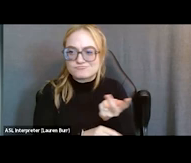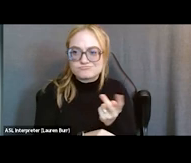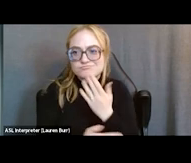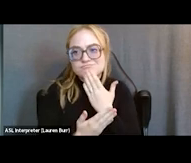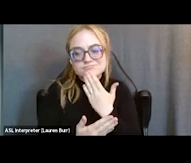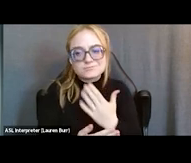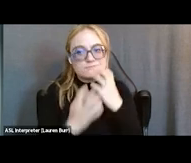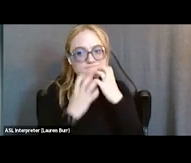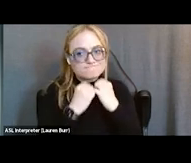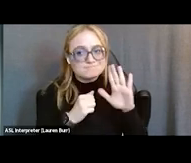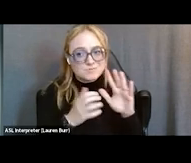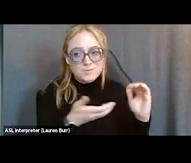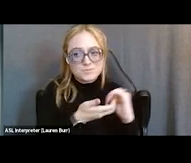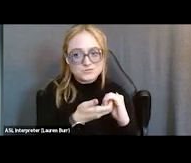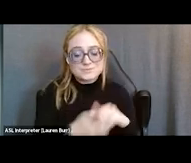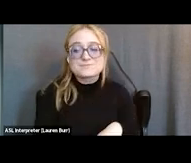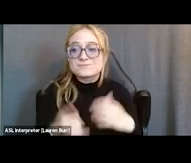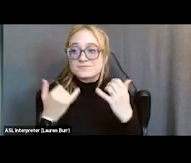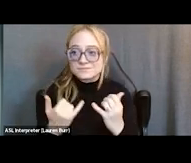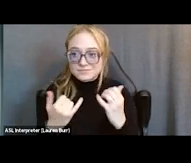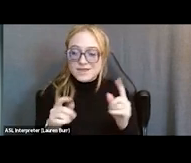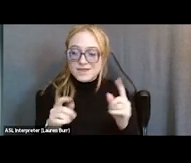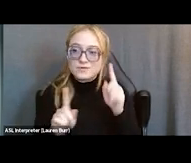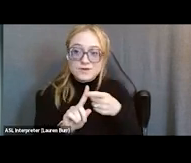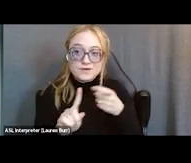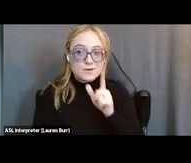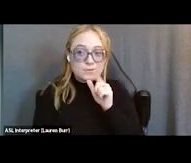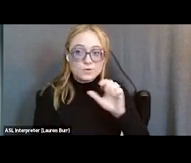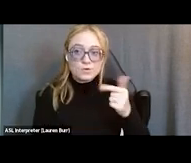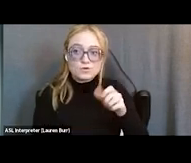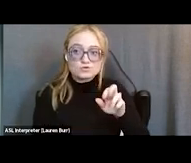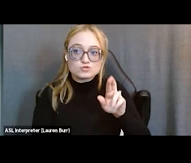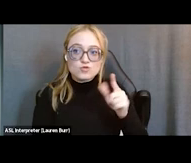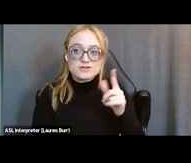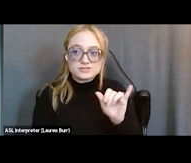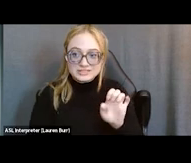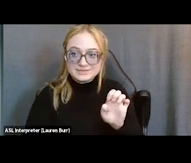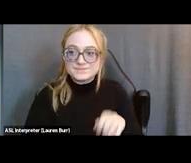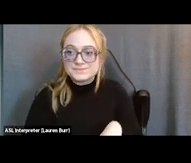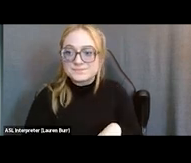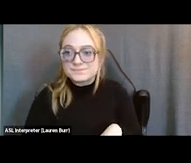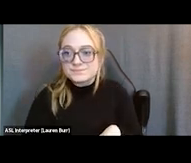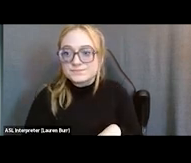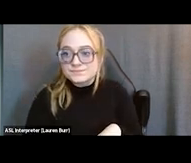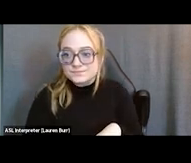So now we're gonna hear here from Georgi who's done so much in Virginia to promote these partnerships and we're gonna